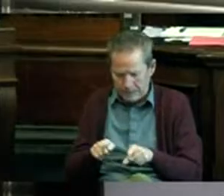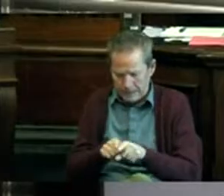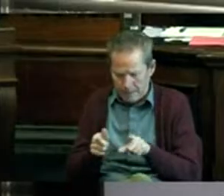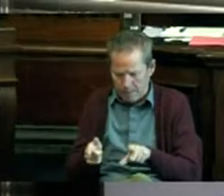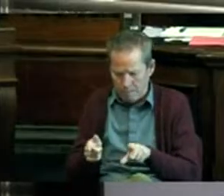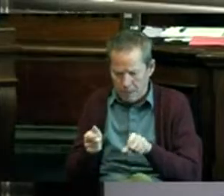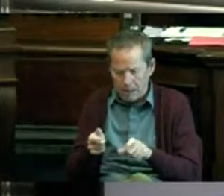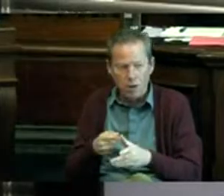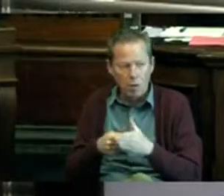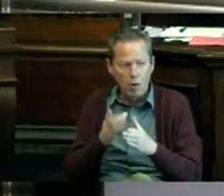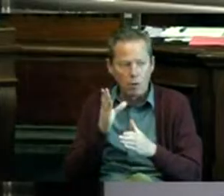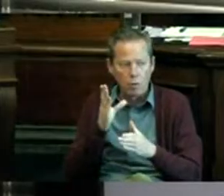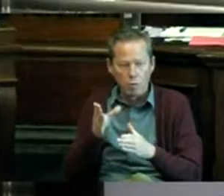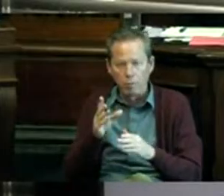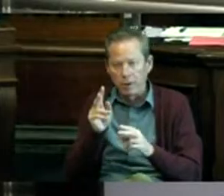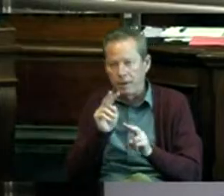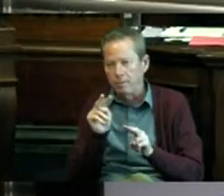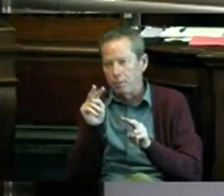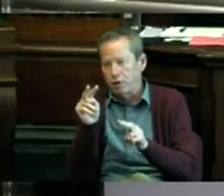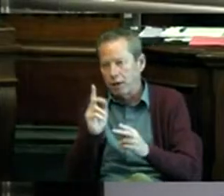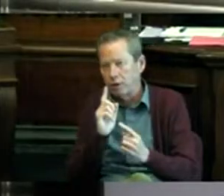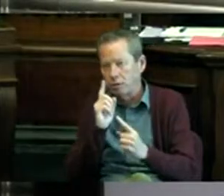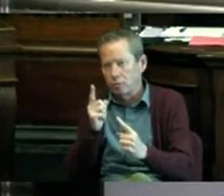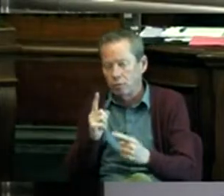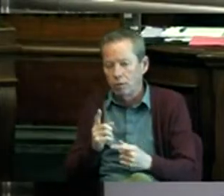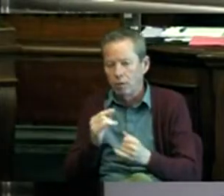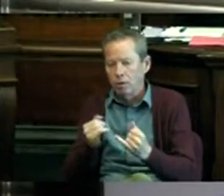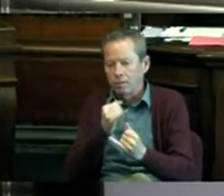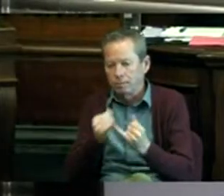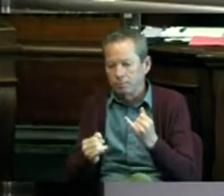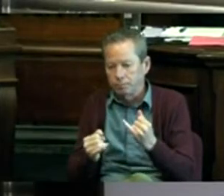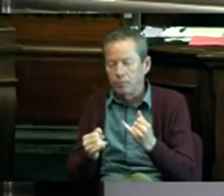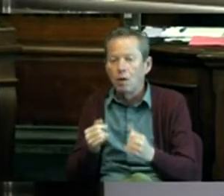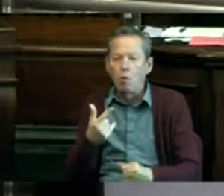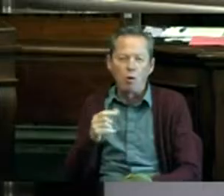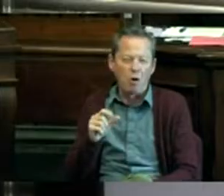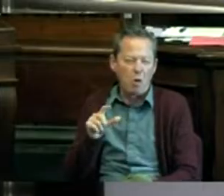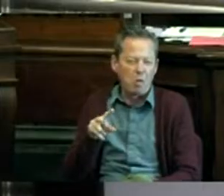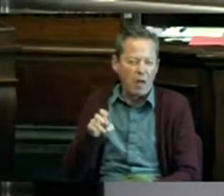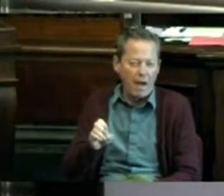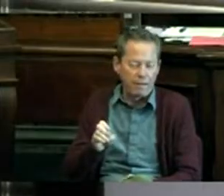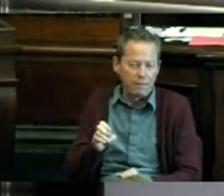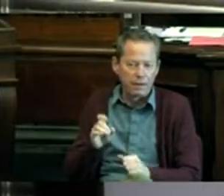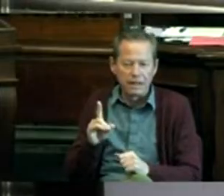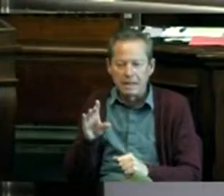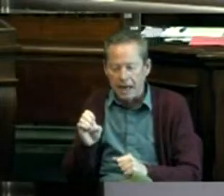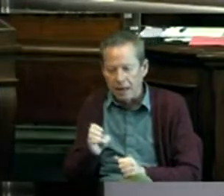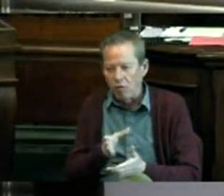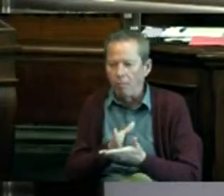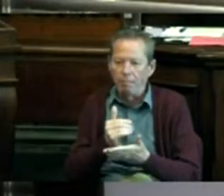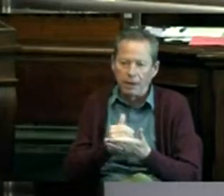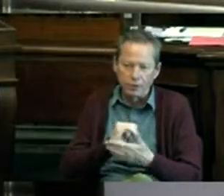it tells us if we keep moving at this pace, what will be the